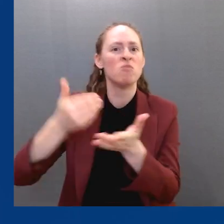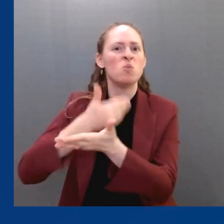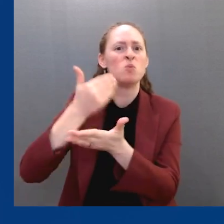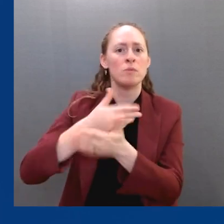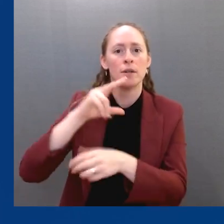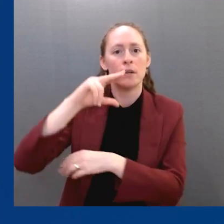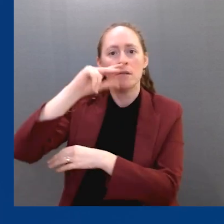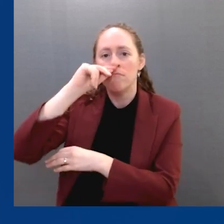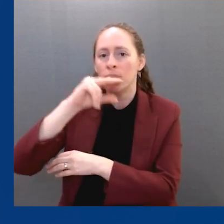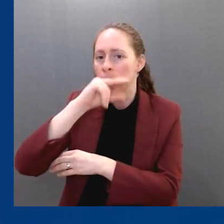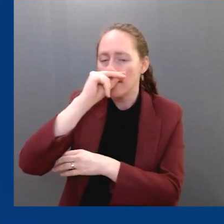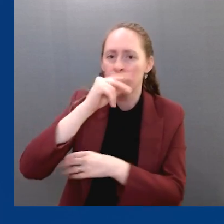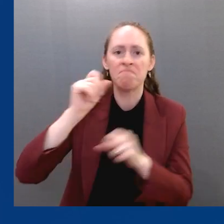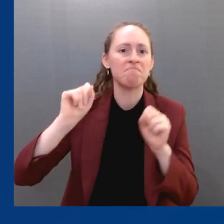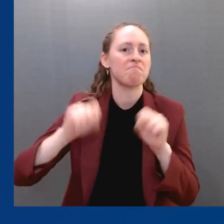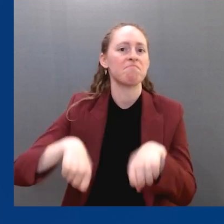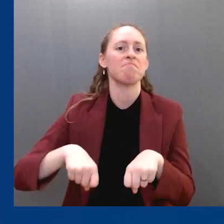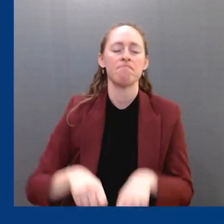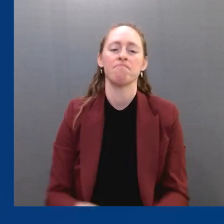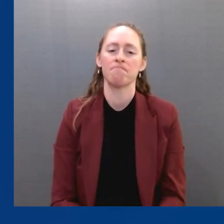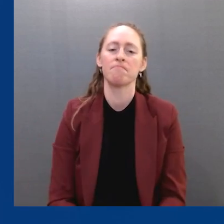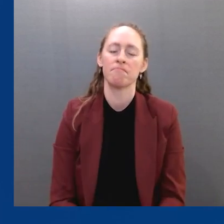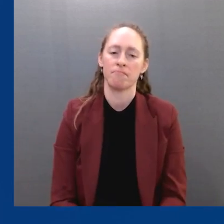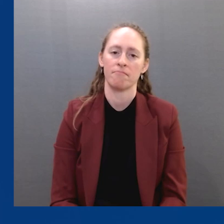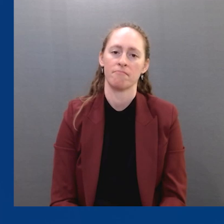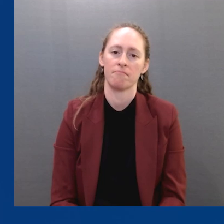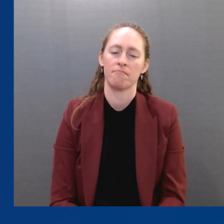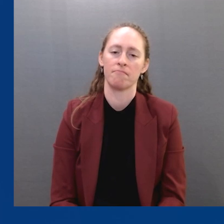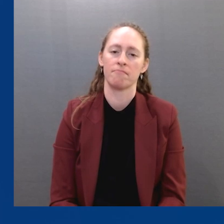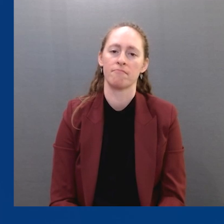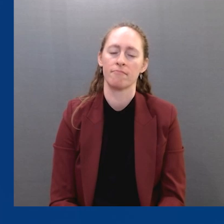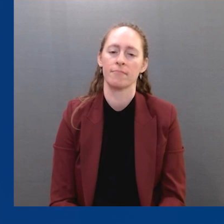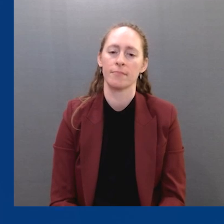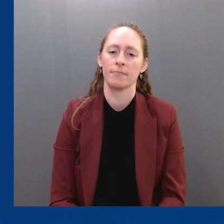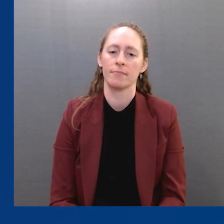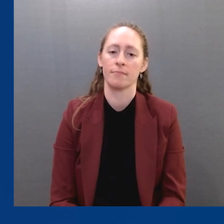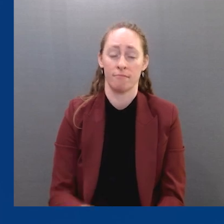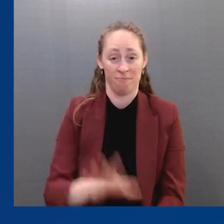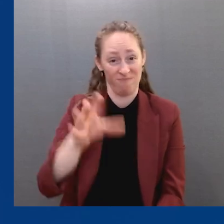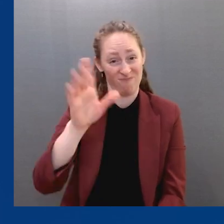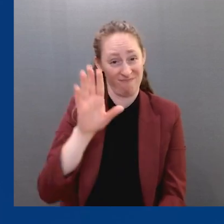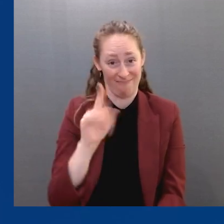but they continue to given the virus and how quickly it's evolving. It continues to pose a challenge.